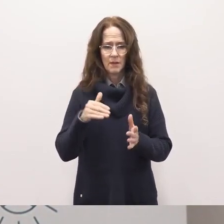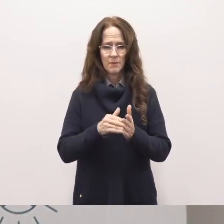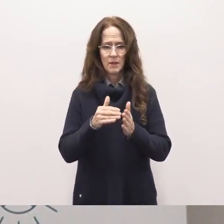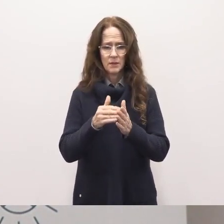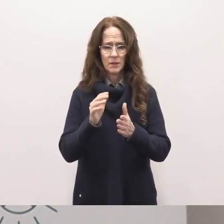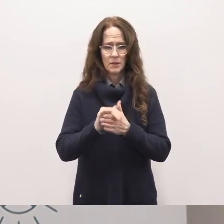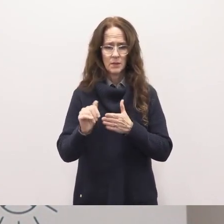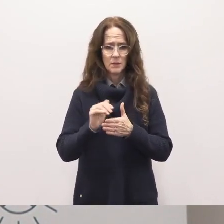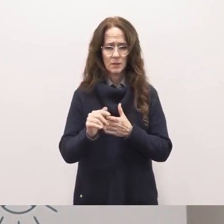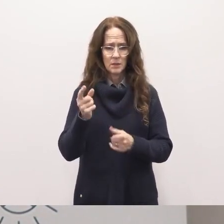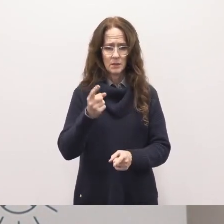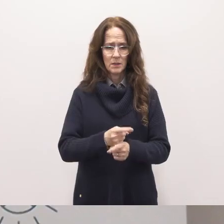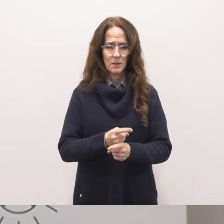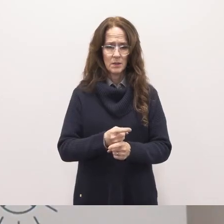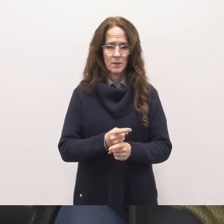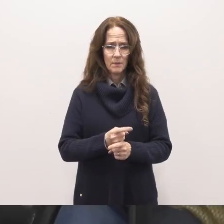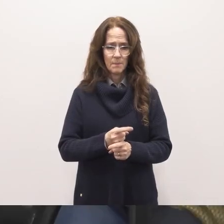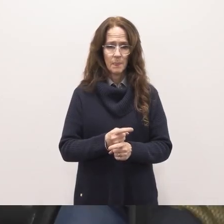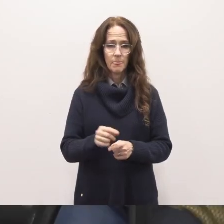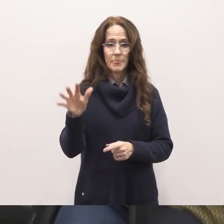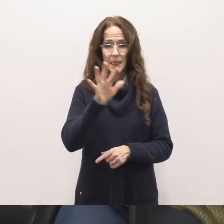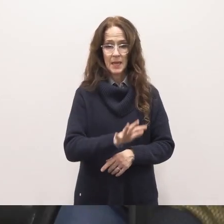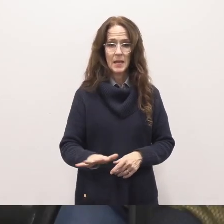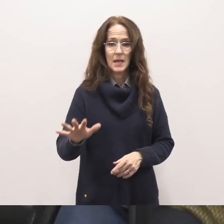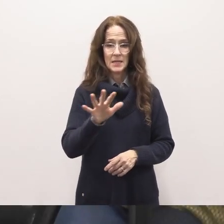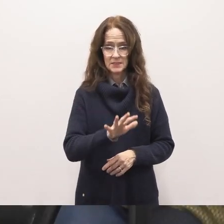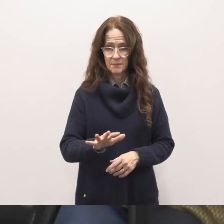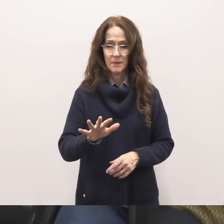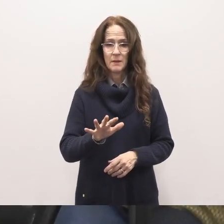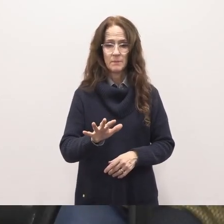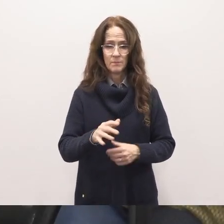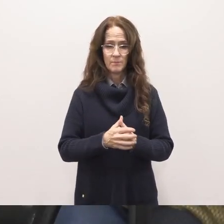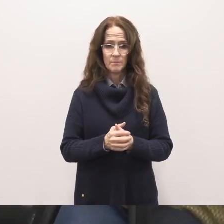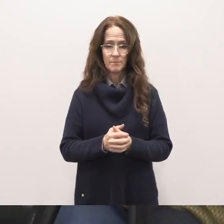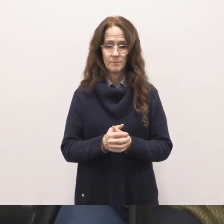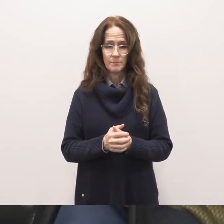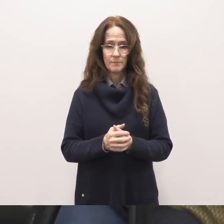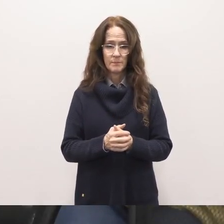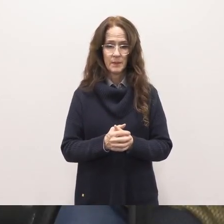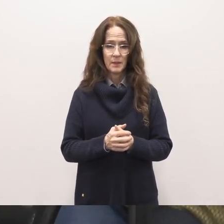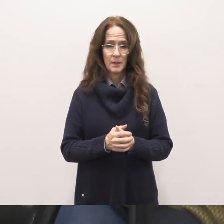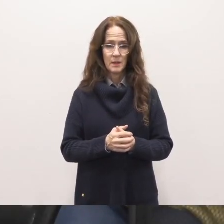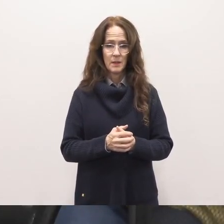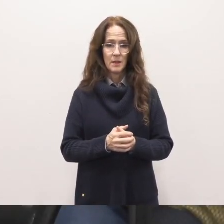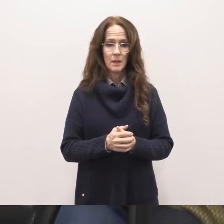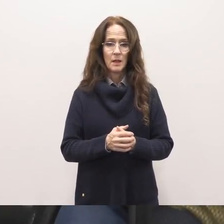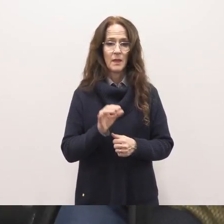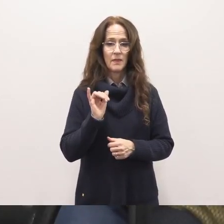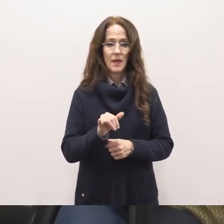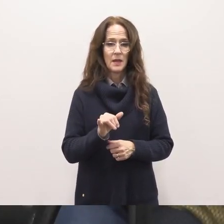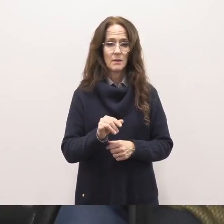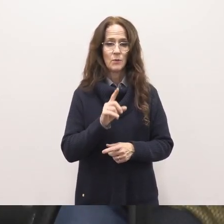Is that correct? It's an estimate, so that will be ultimately calculated